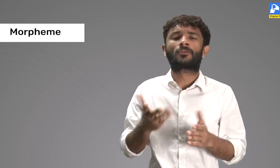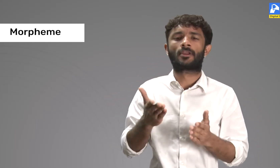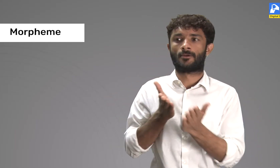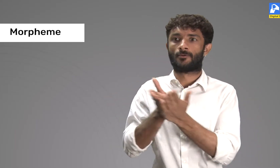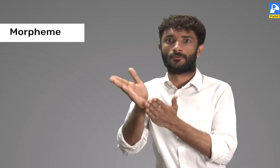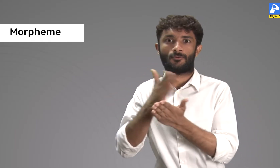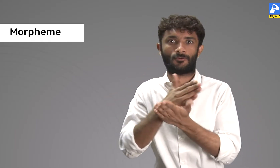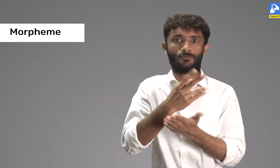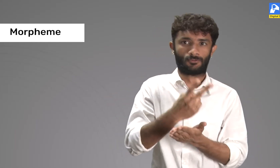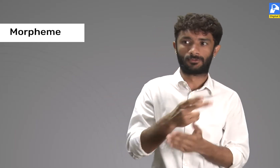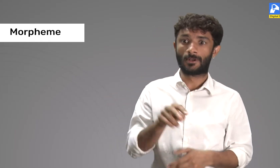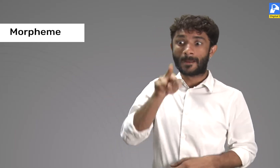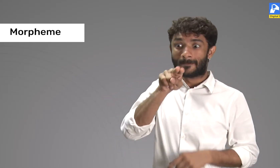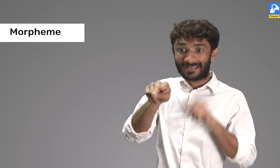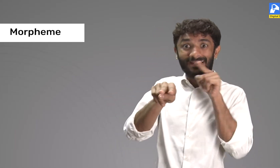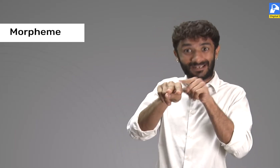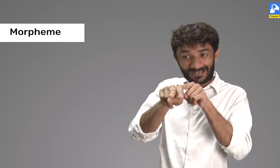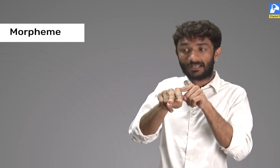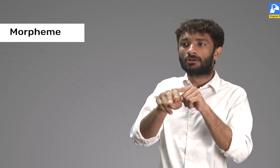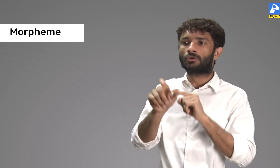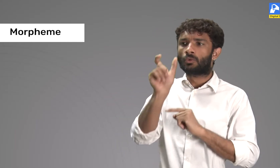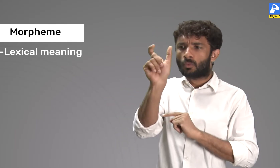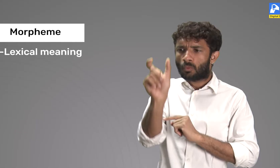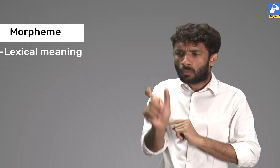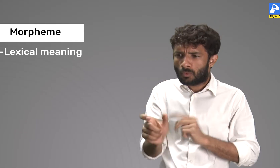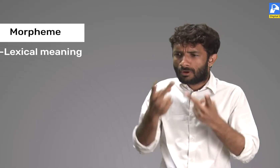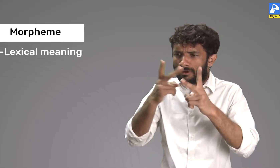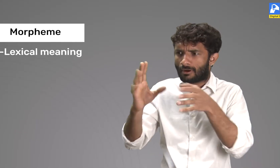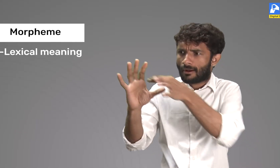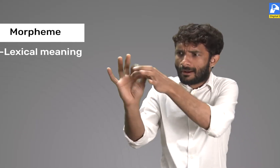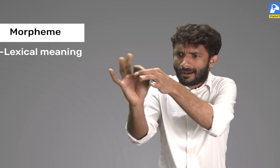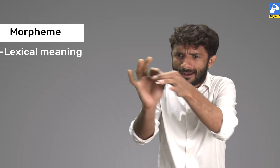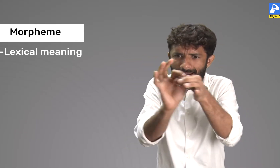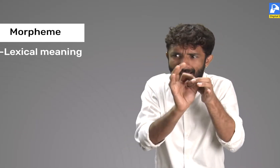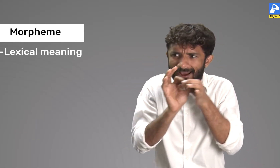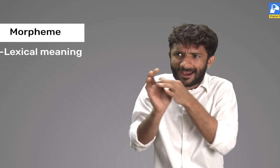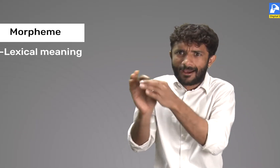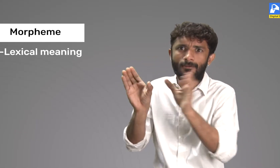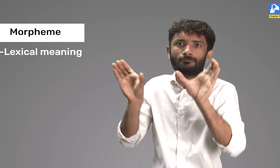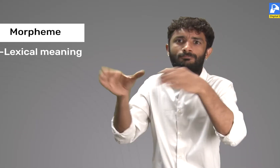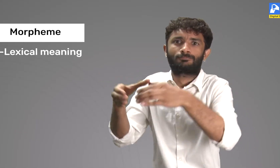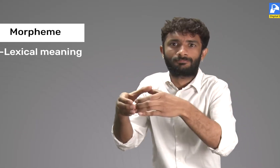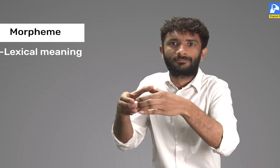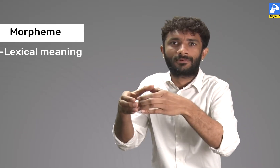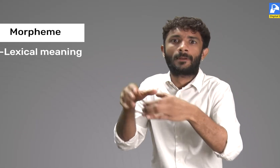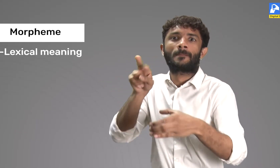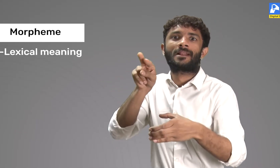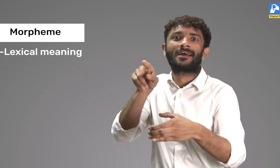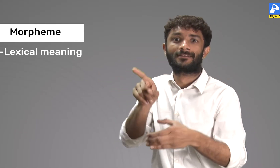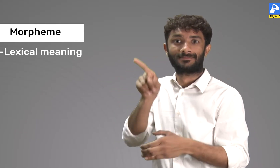Meaning can be of two types: Lexical meaning: set of different words that are inter-related to each other.